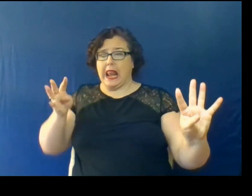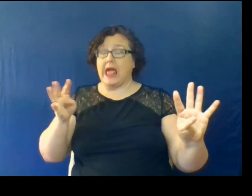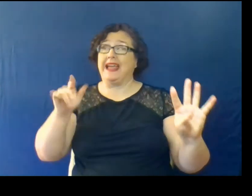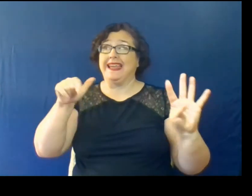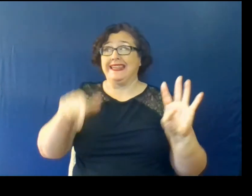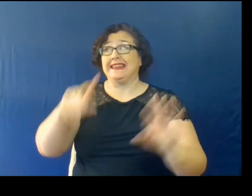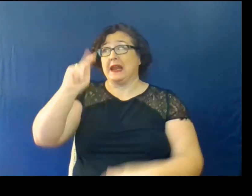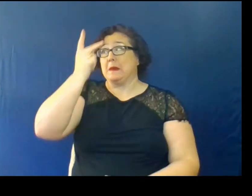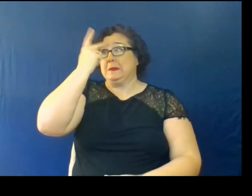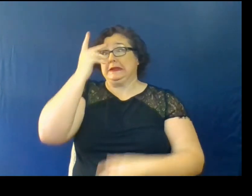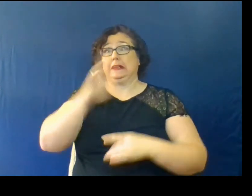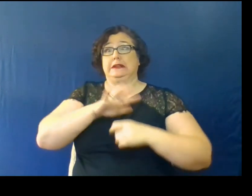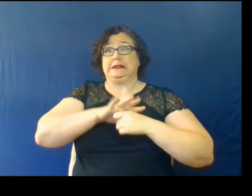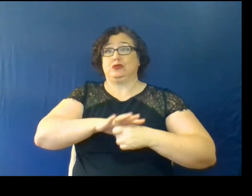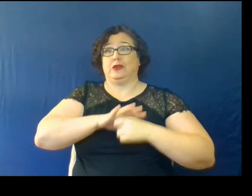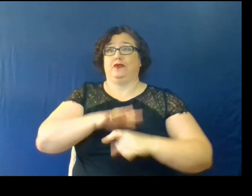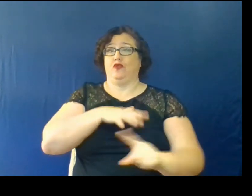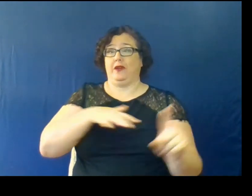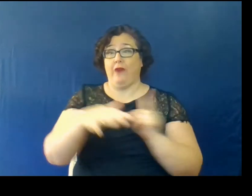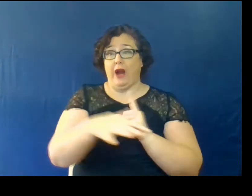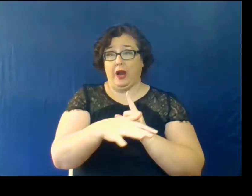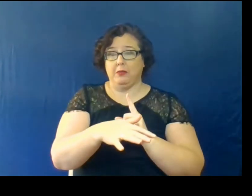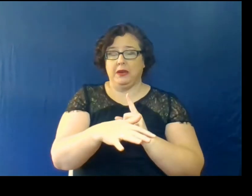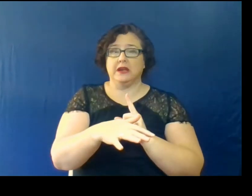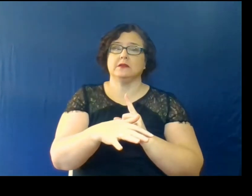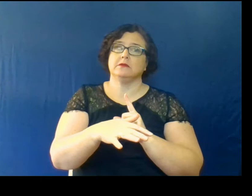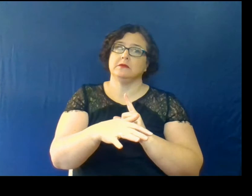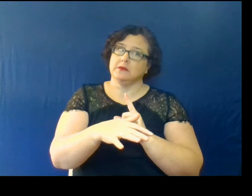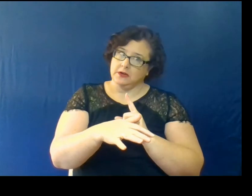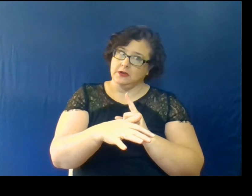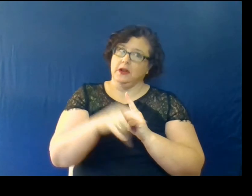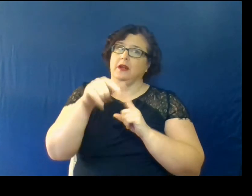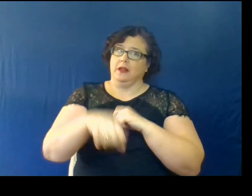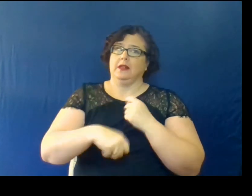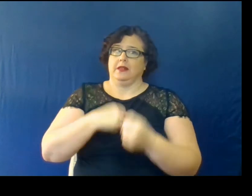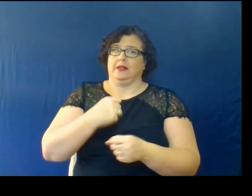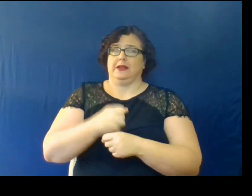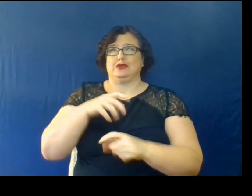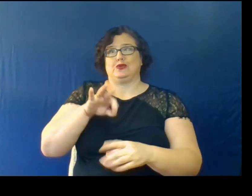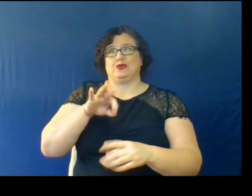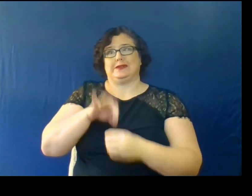charged environment, really makes this an election like any we've had in modern times. And